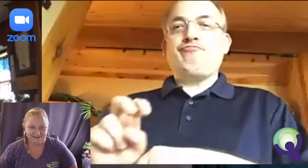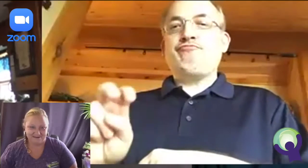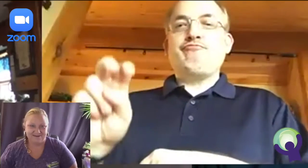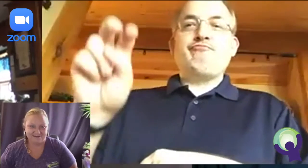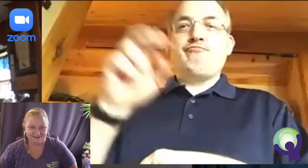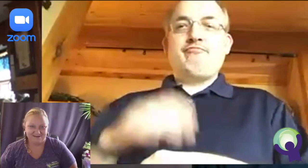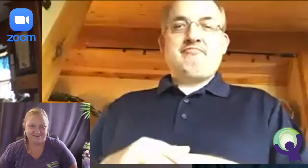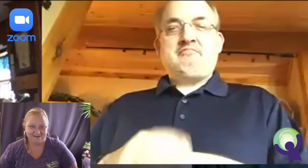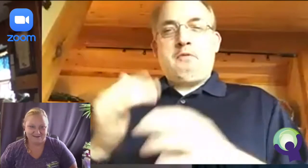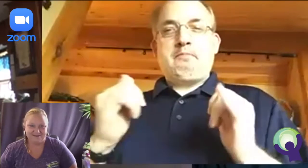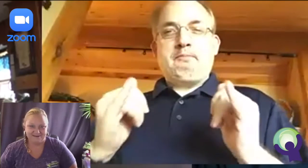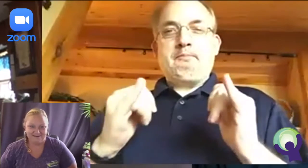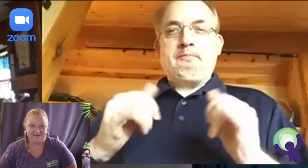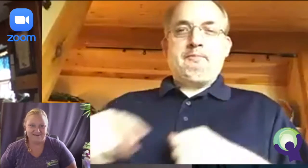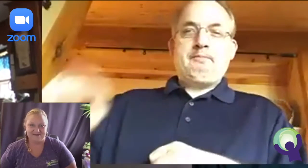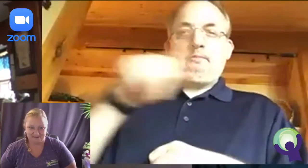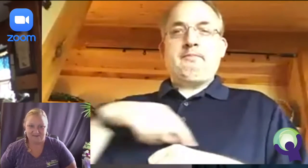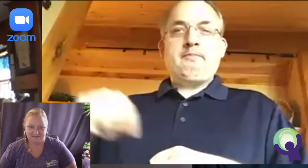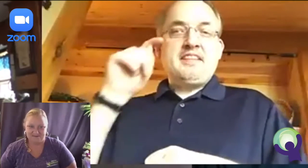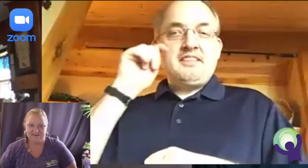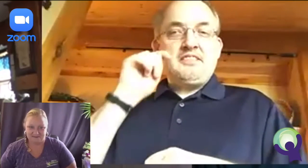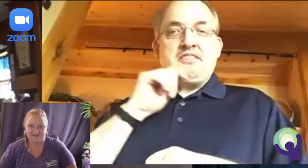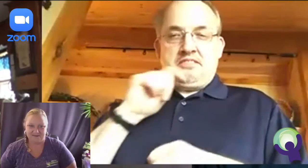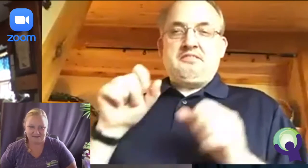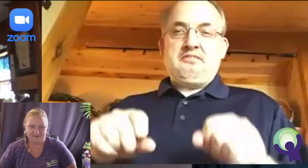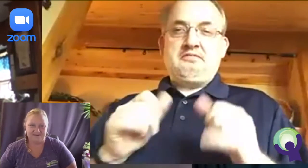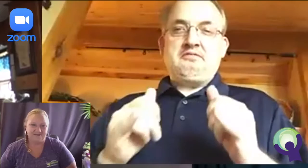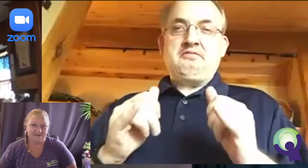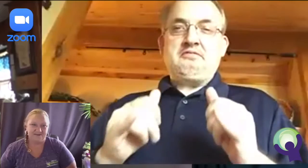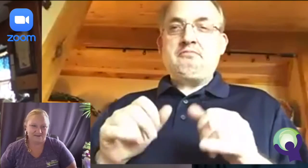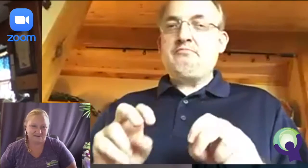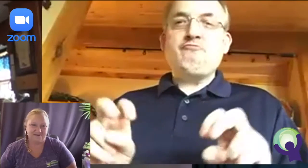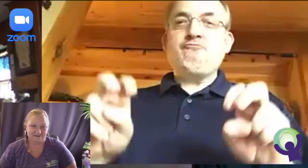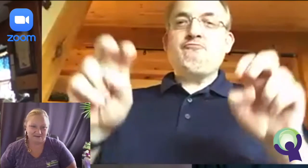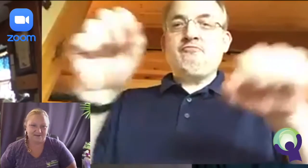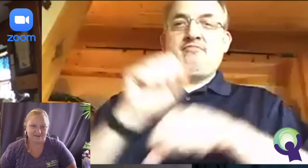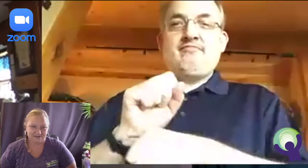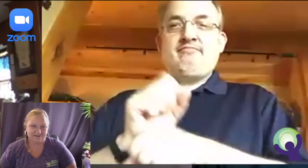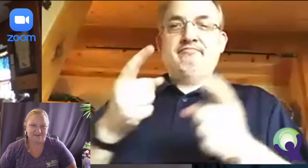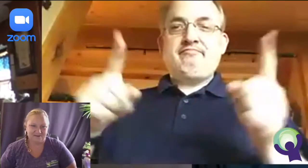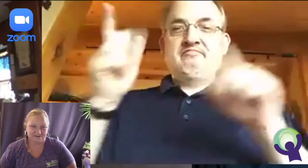my life and my life's work and my journey so far and how you guys can do that as well and as